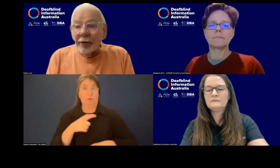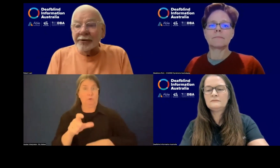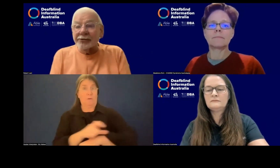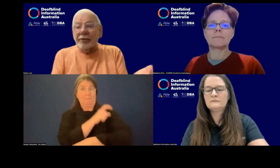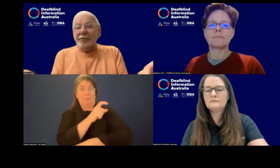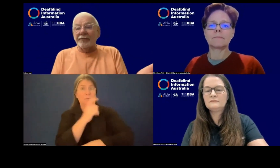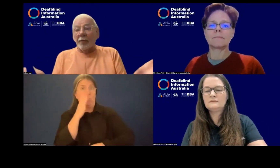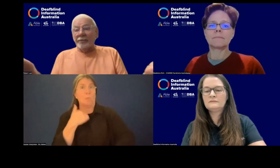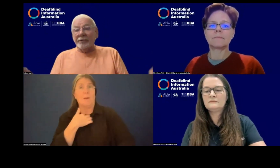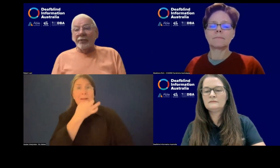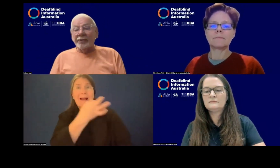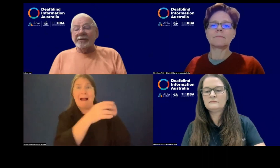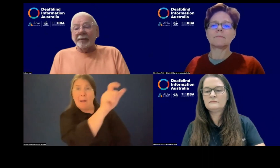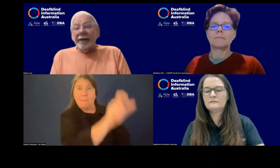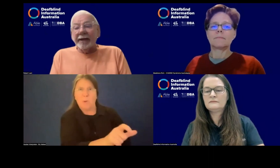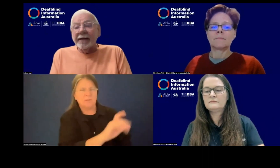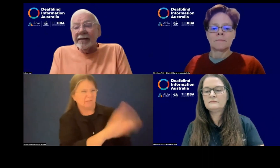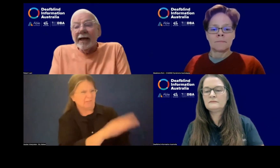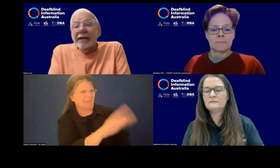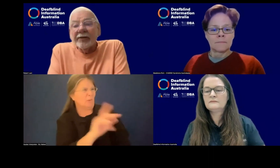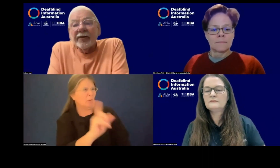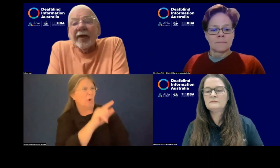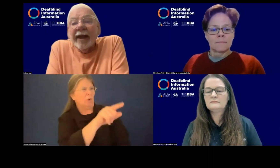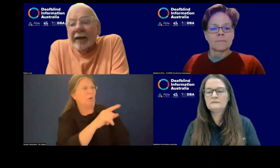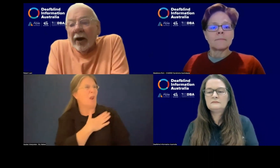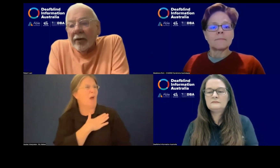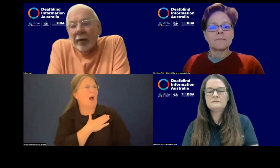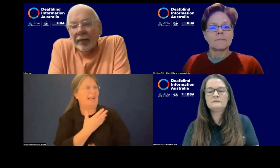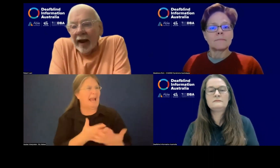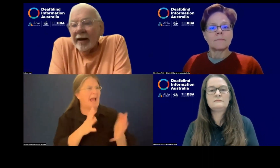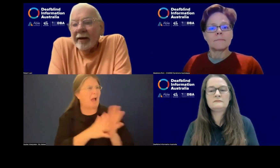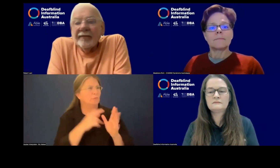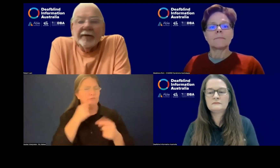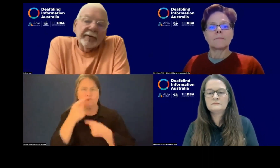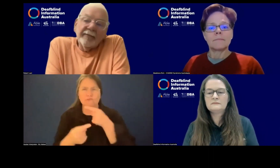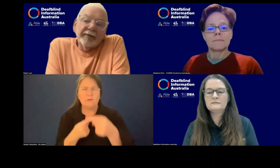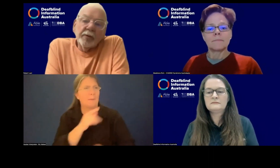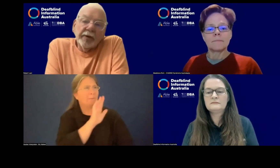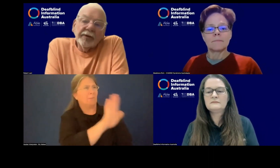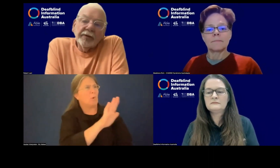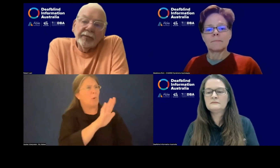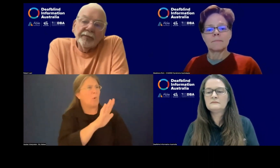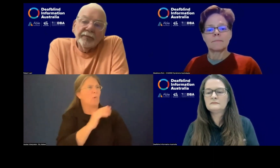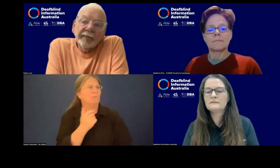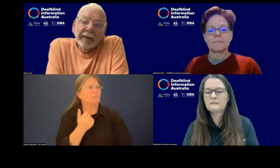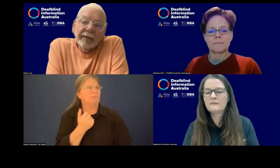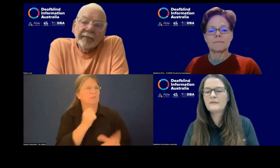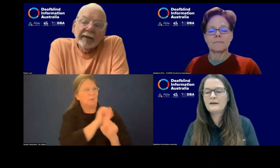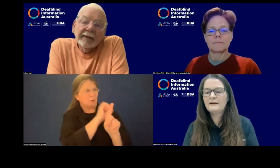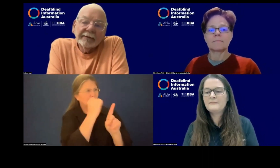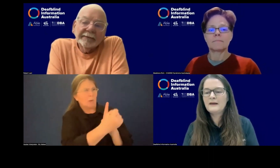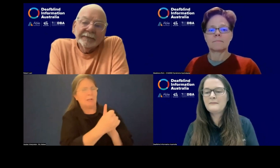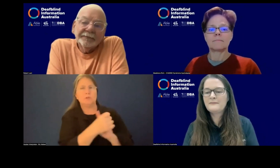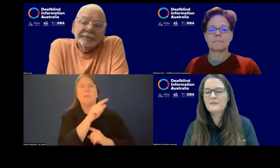your description for what your disability is so they can own what they feel comfortable with too.